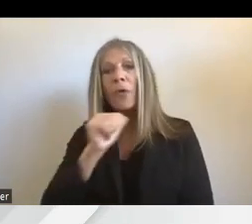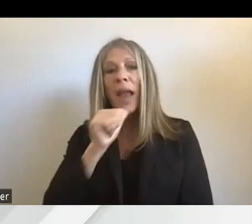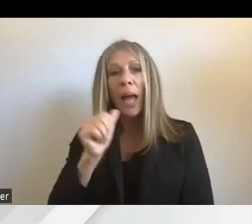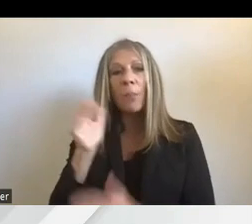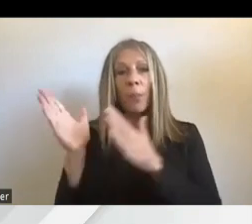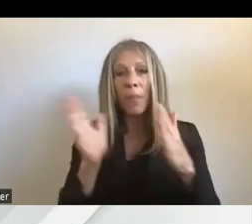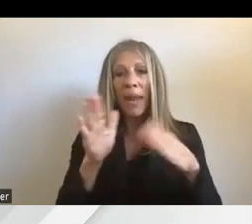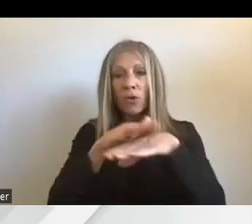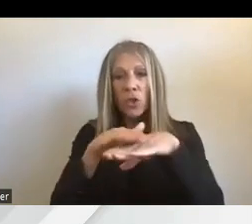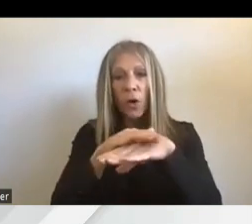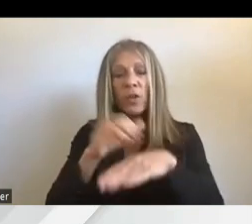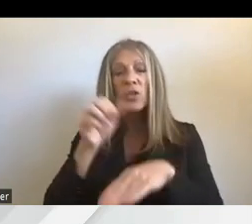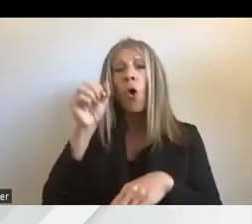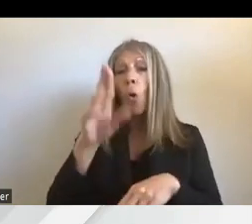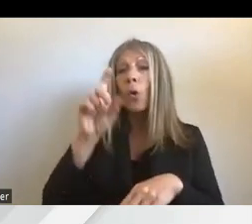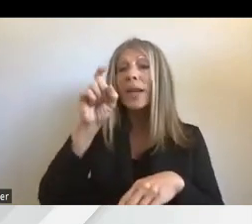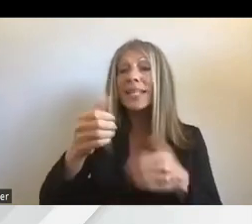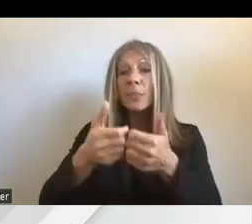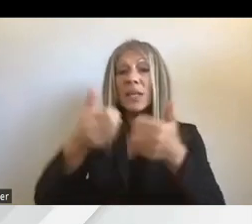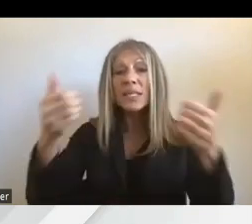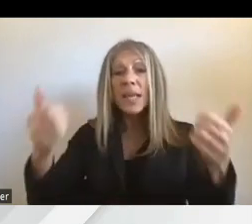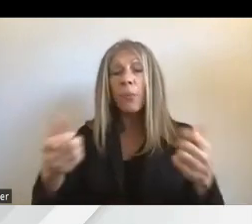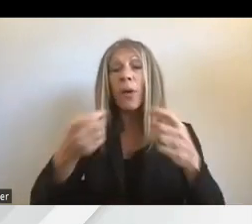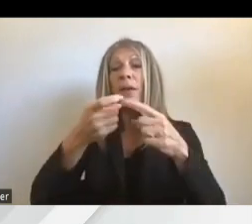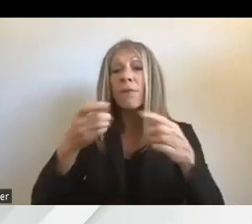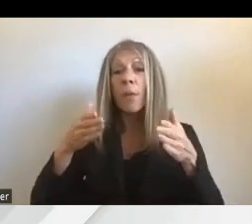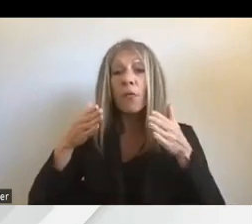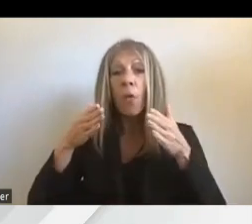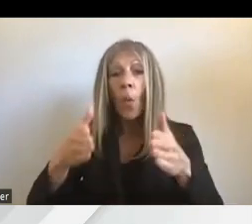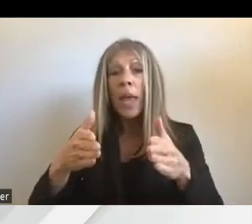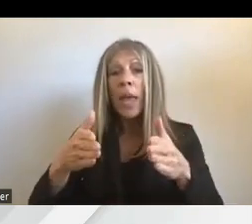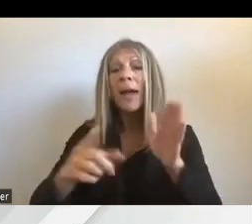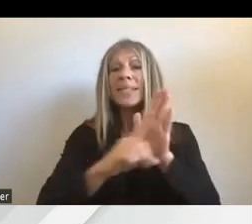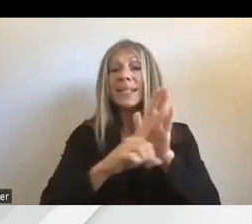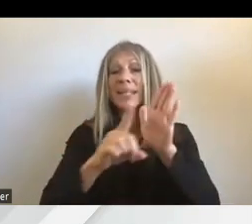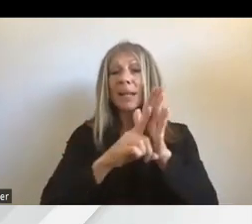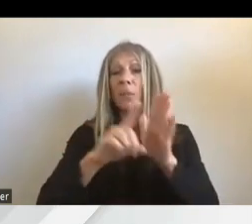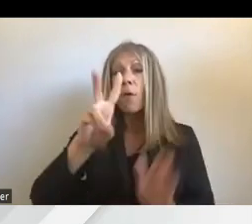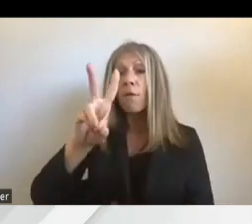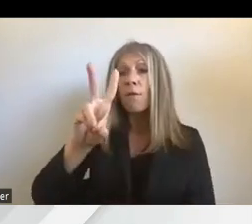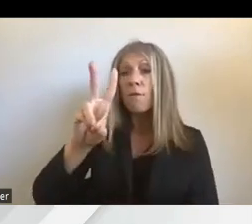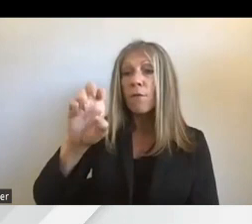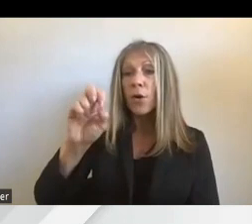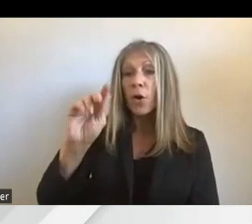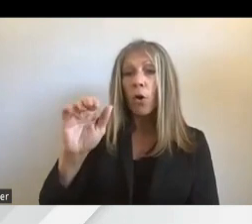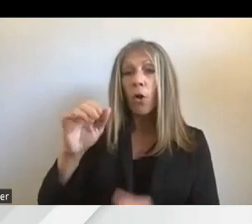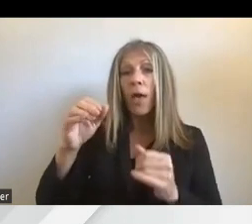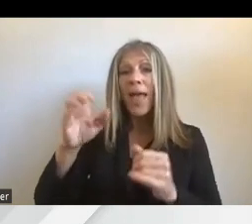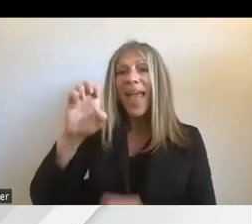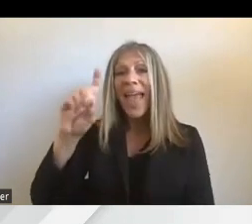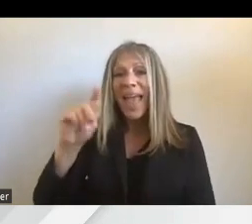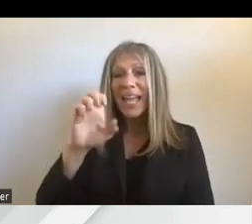or it needs to be separated from the roadway by a detectable vertical edge treatment with